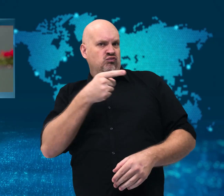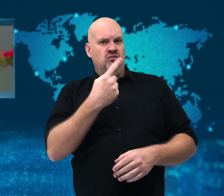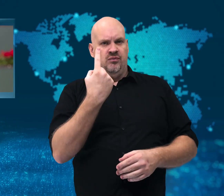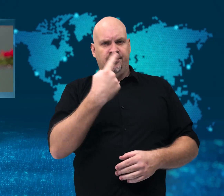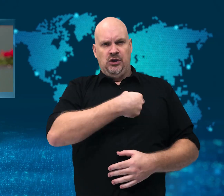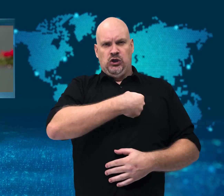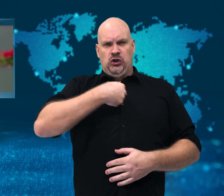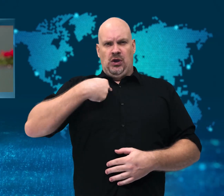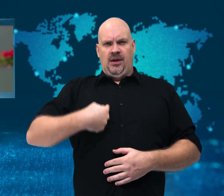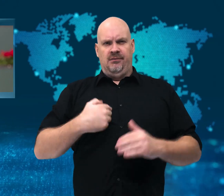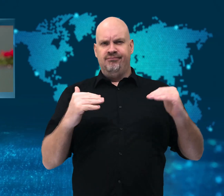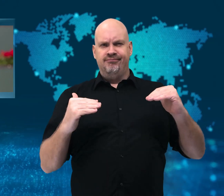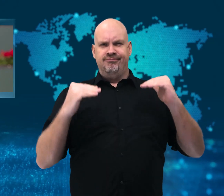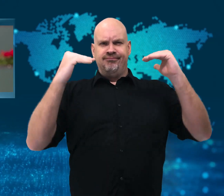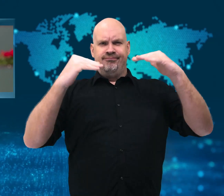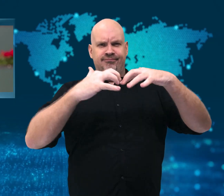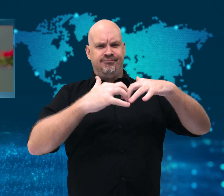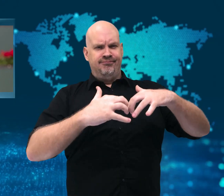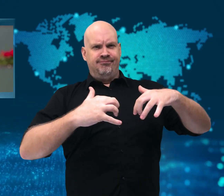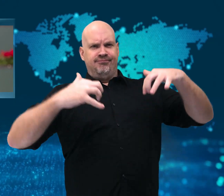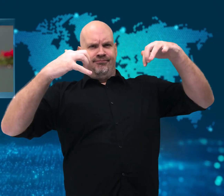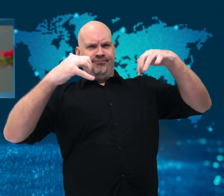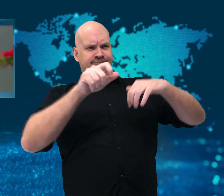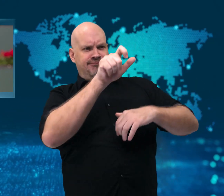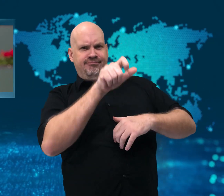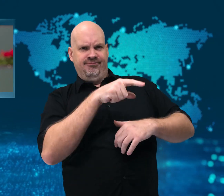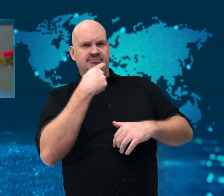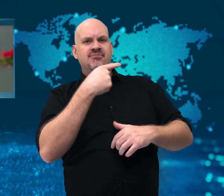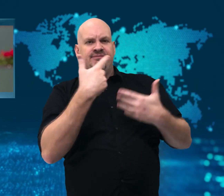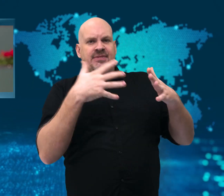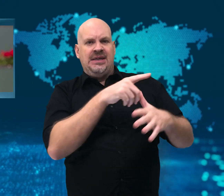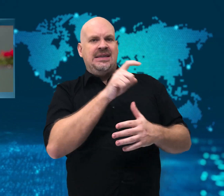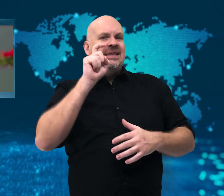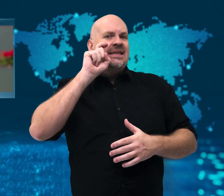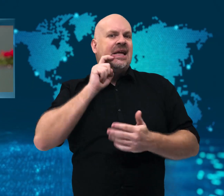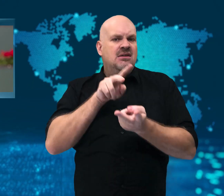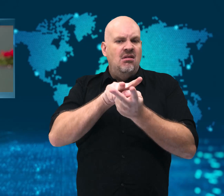Chinese official of sexual assault.